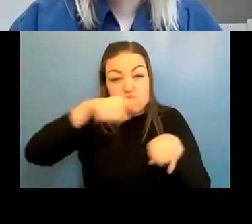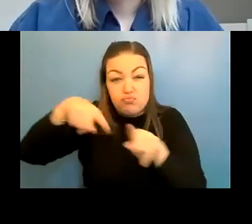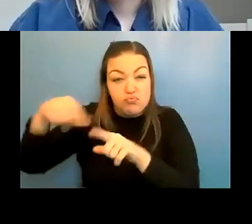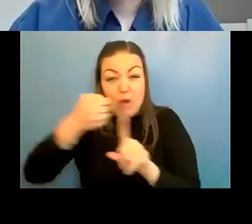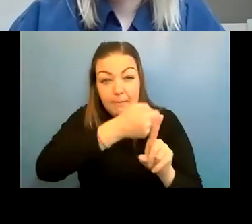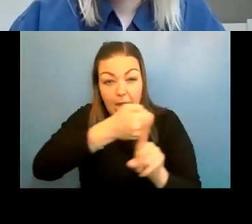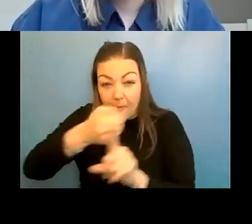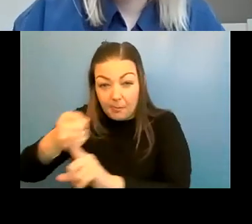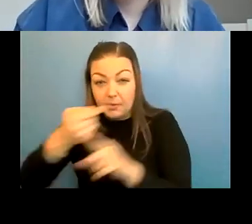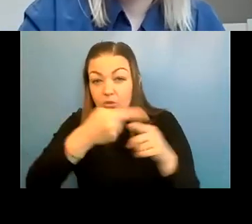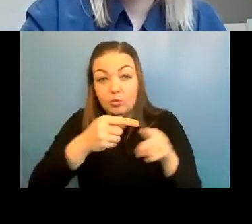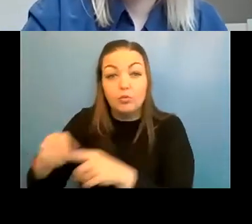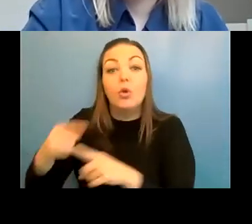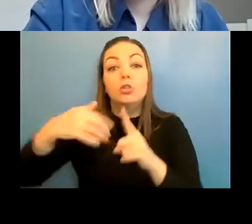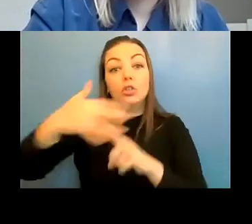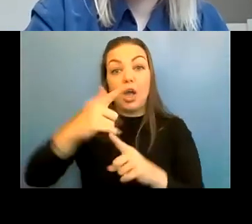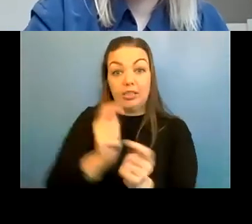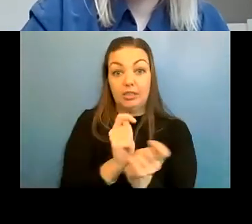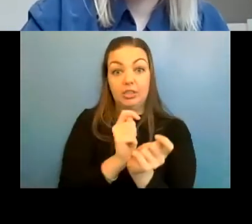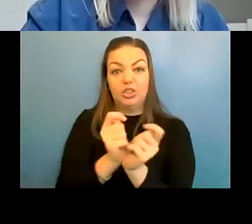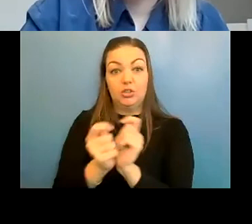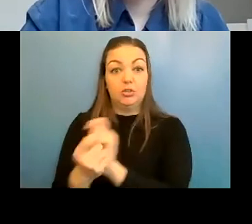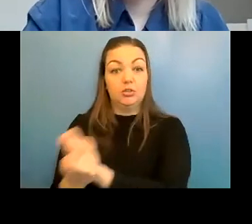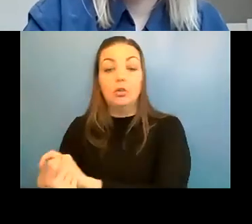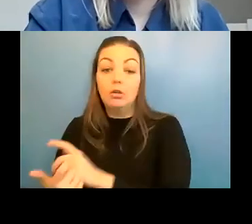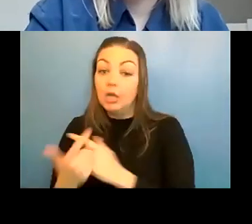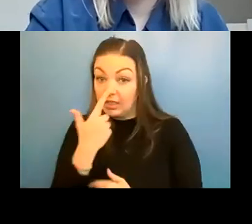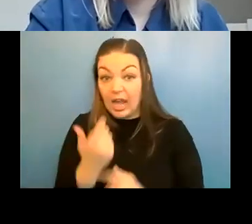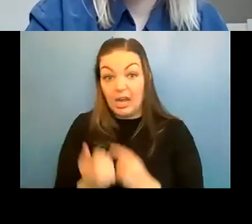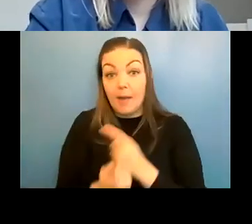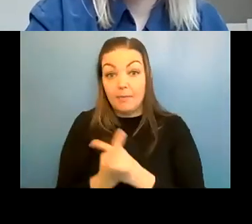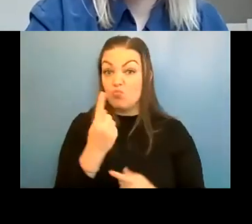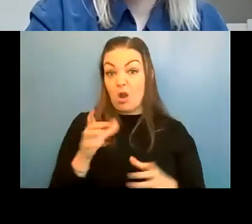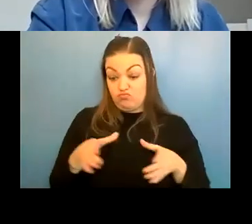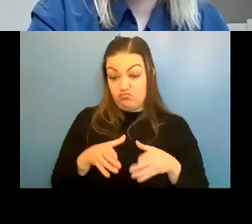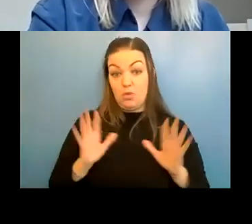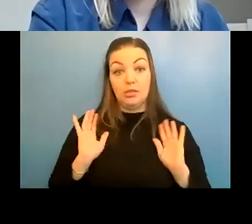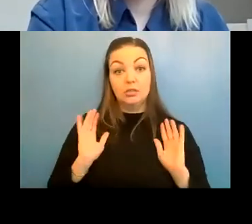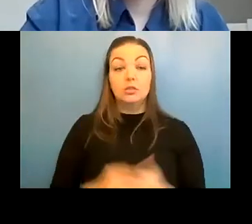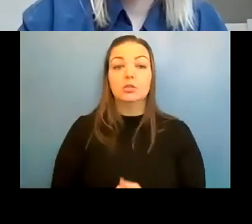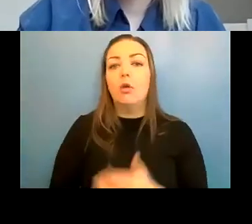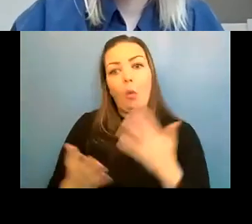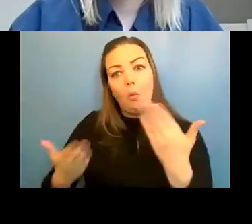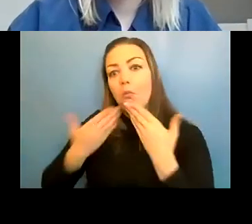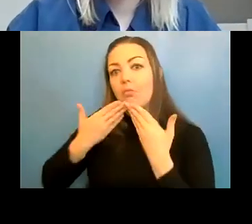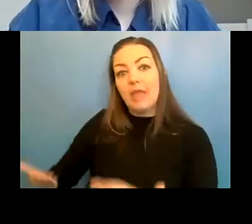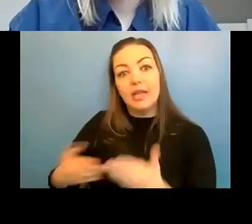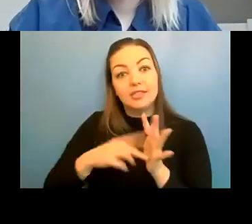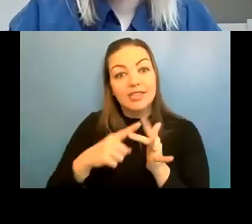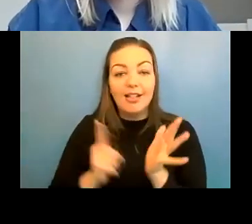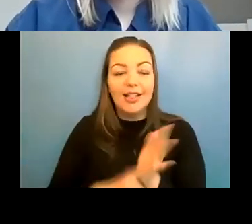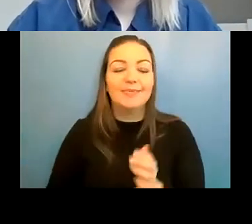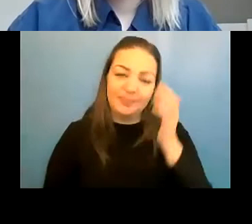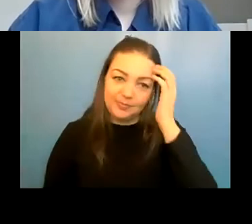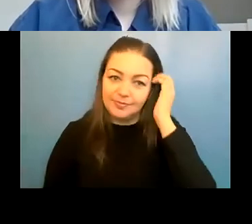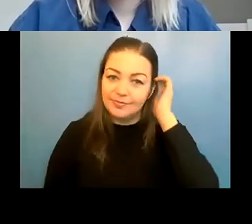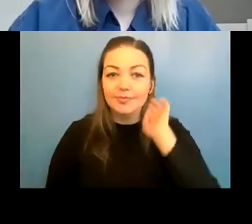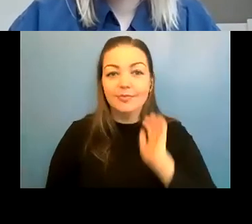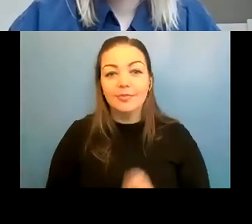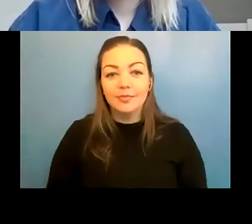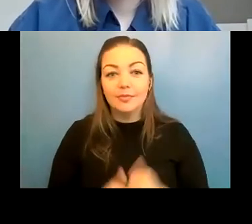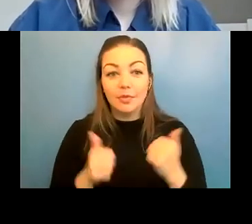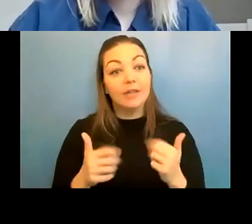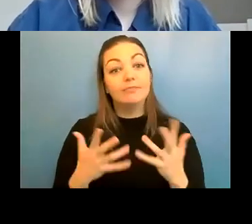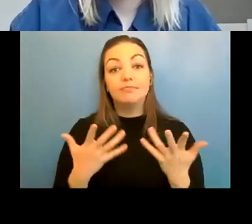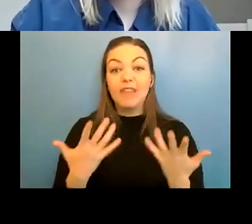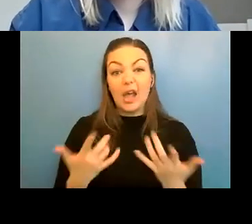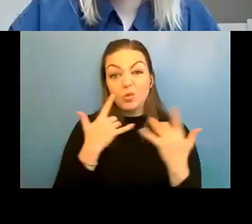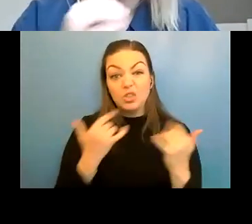but similarly one artist presenting work or doing a workshop can be the start of - that can be the catalyst for a wide-ranging impactful societal change.